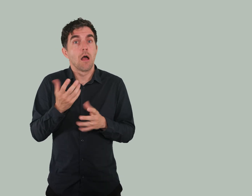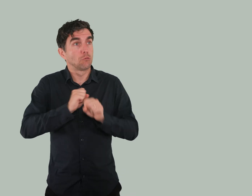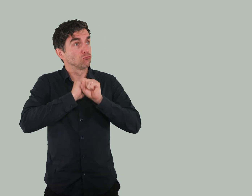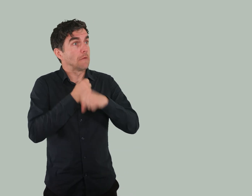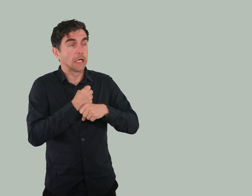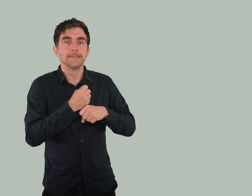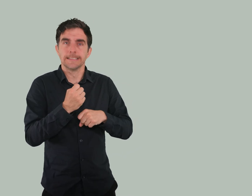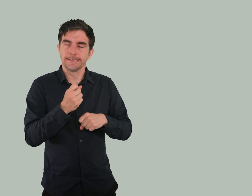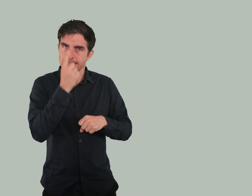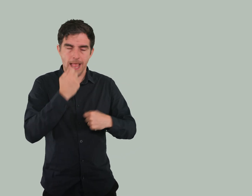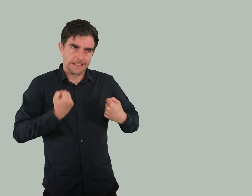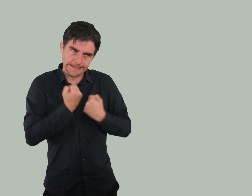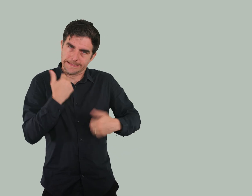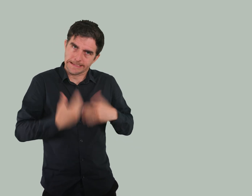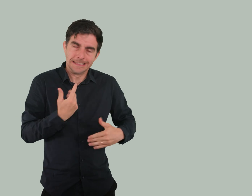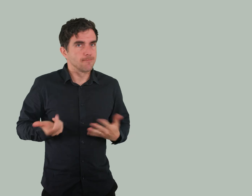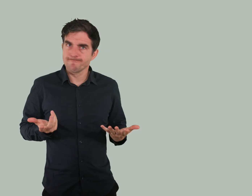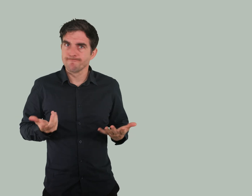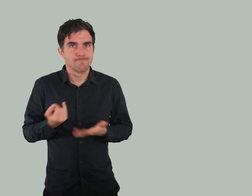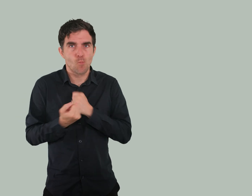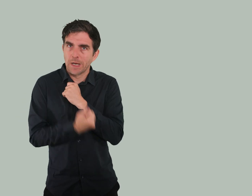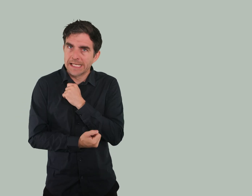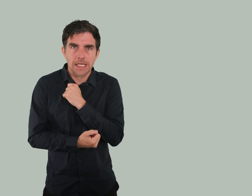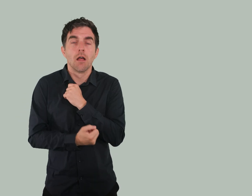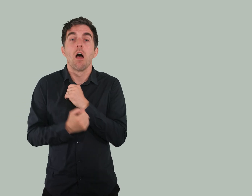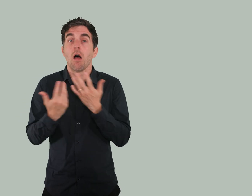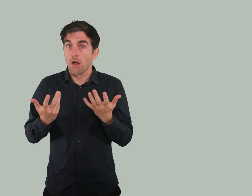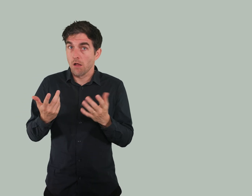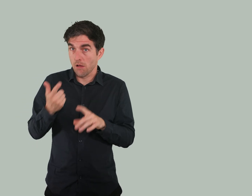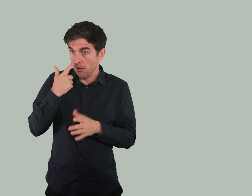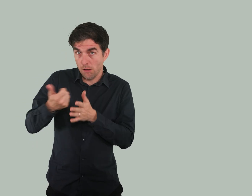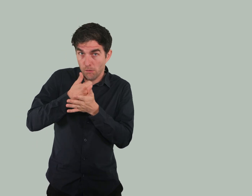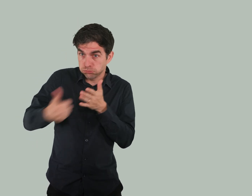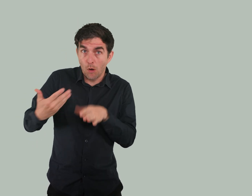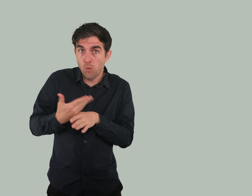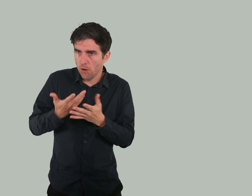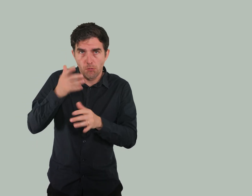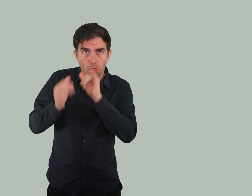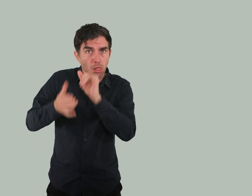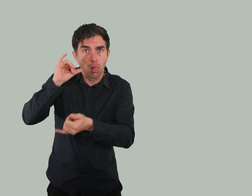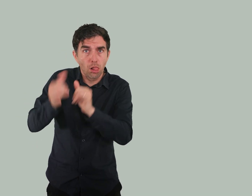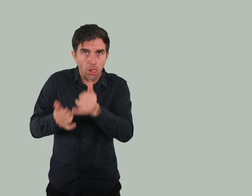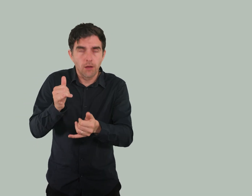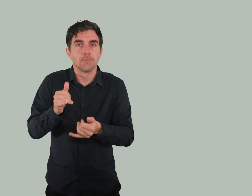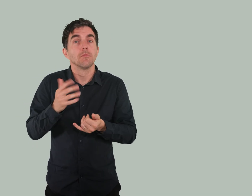stress tolerance and consistency at work.